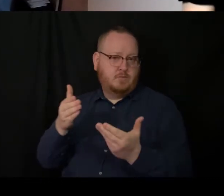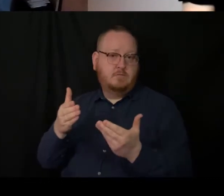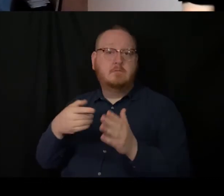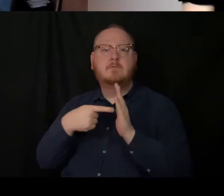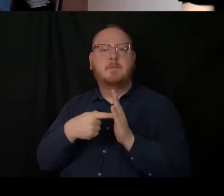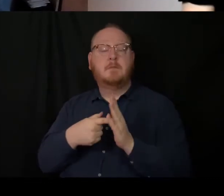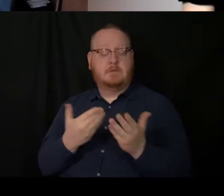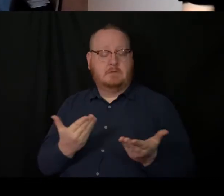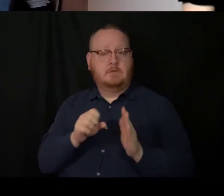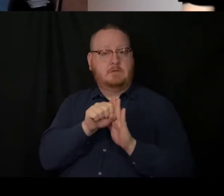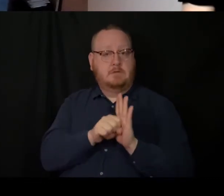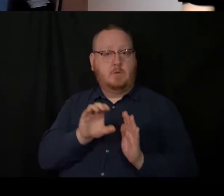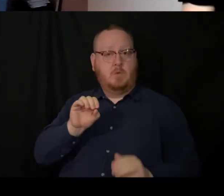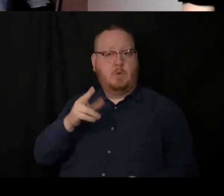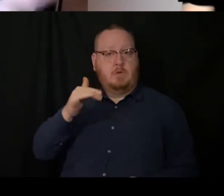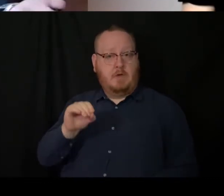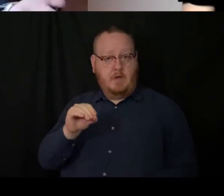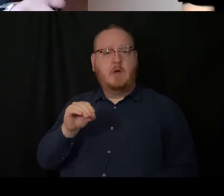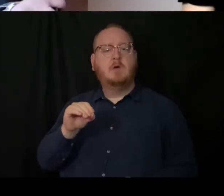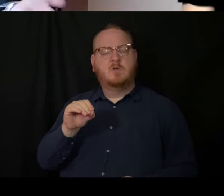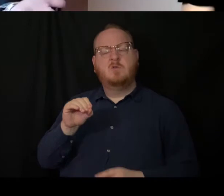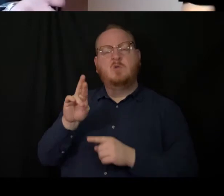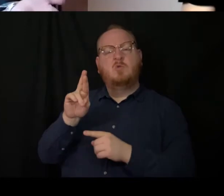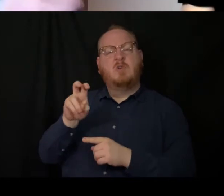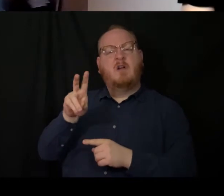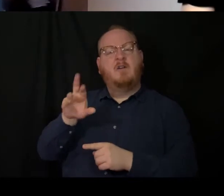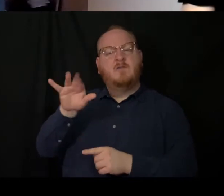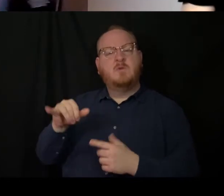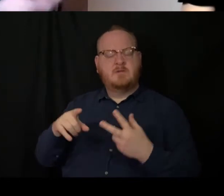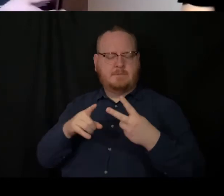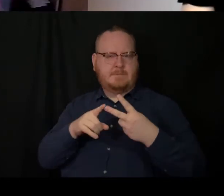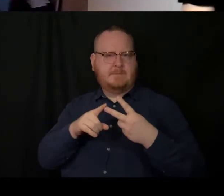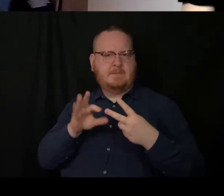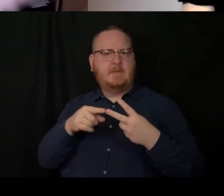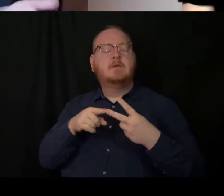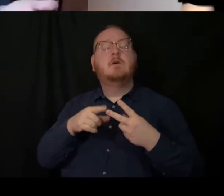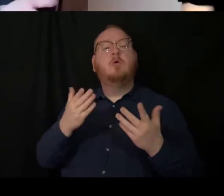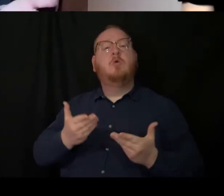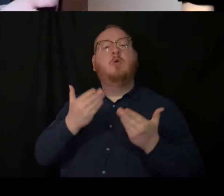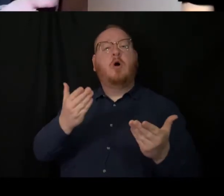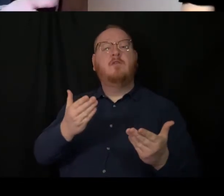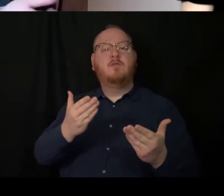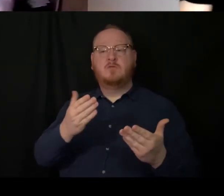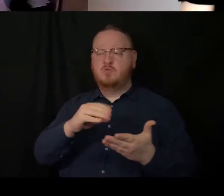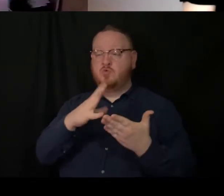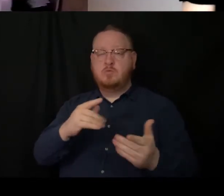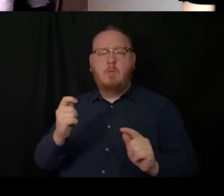services are being offered to all students. So students without disabilities, and so